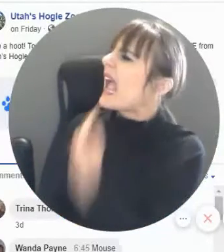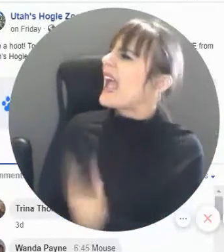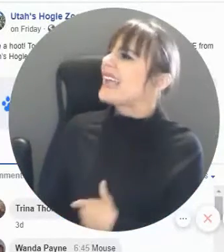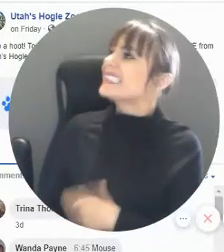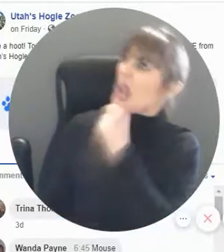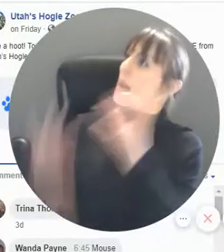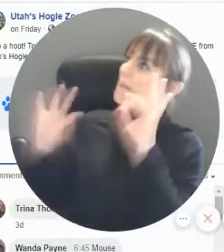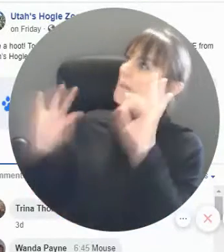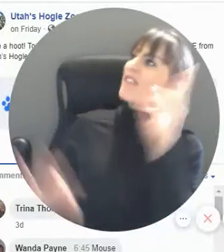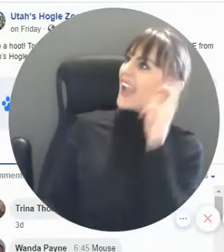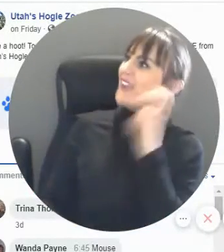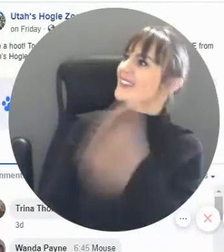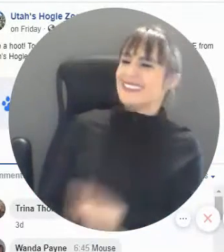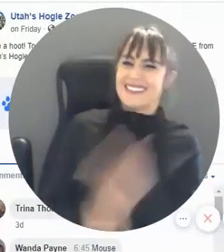...I didn't get it for a second!